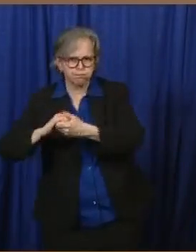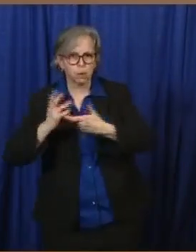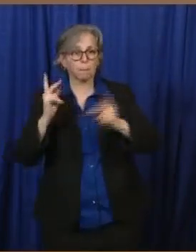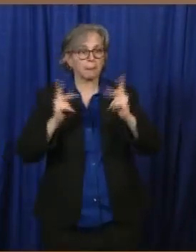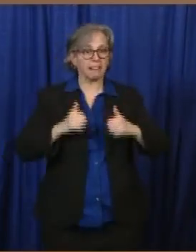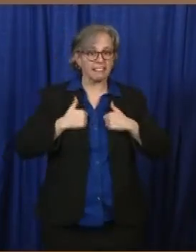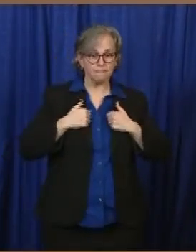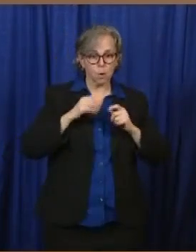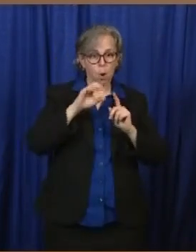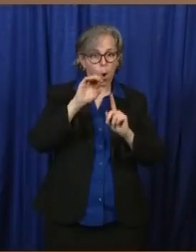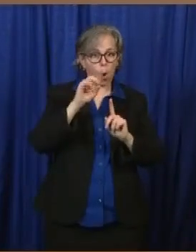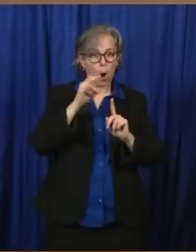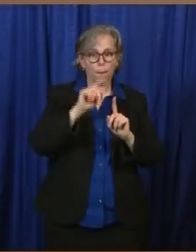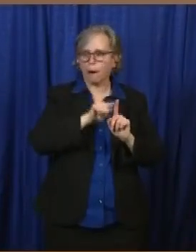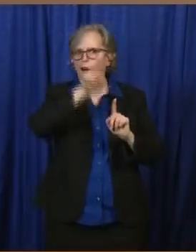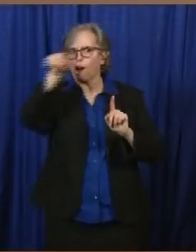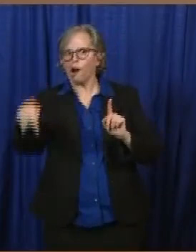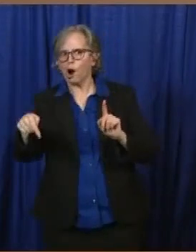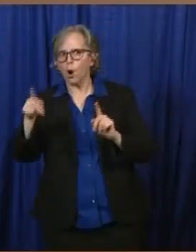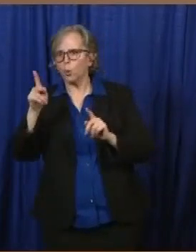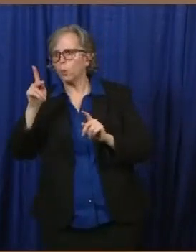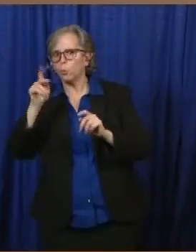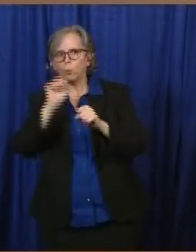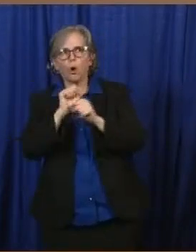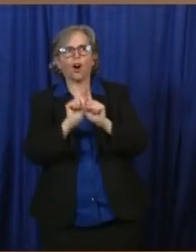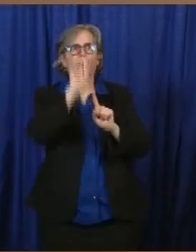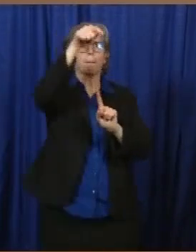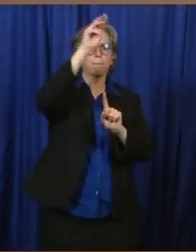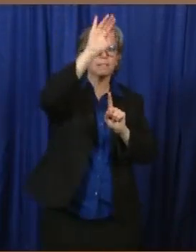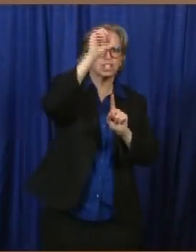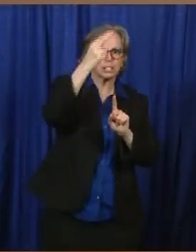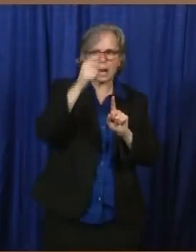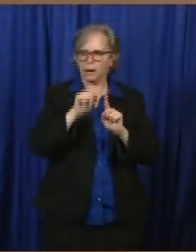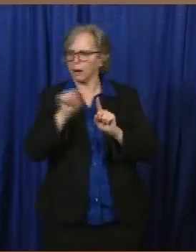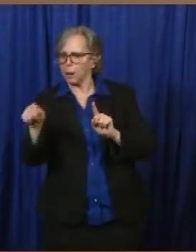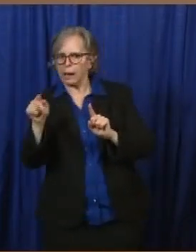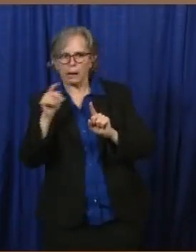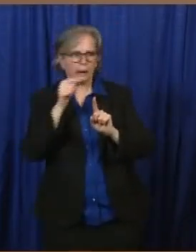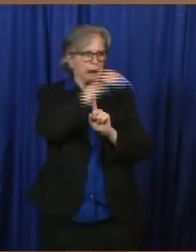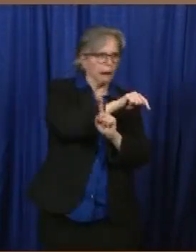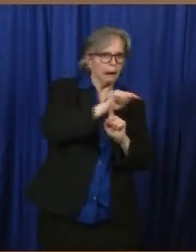AND THE HOSPITALS WHERE PEOPLE WHO LIVE IN OHIO BUT MAYBE WORK